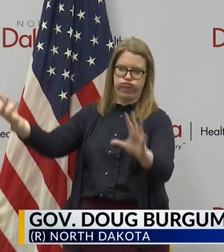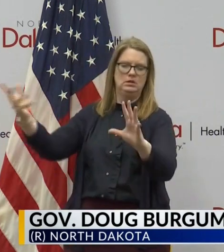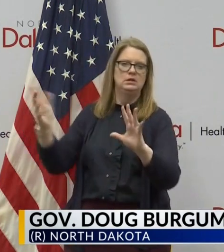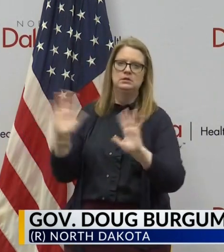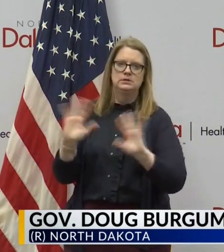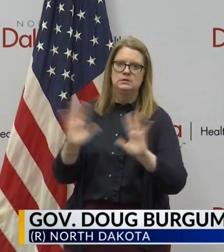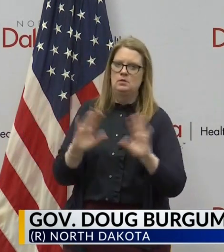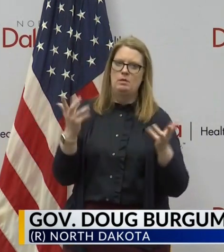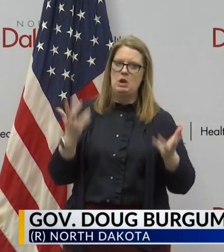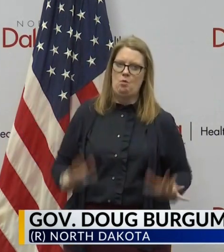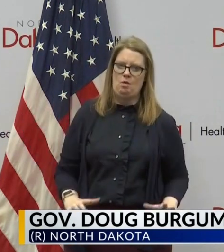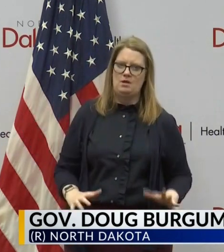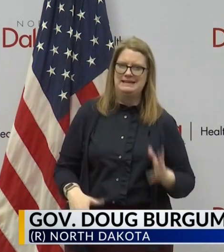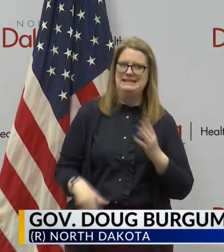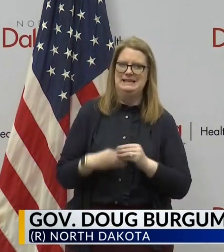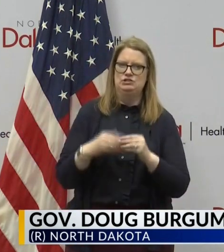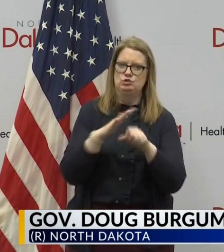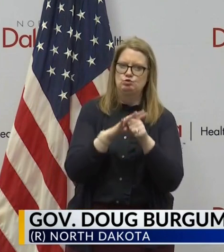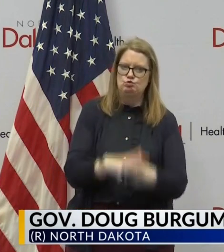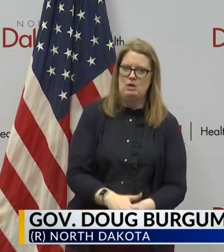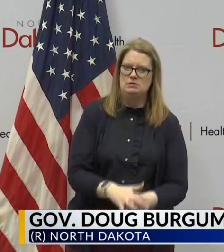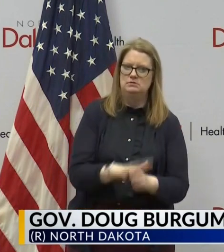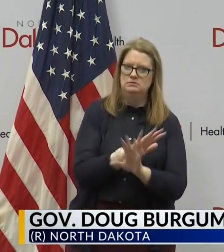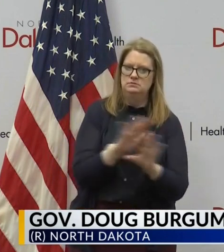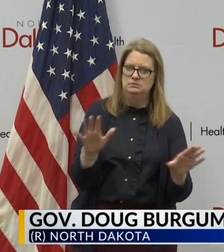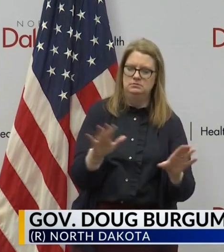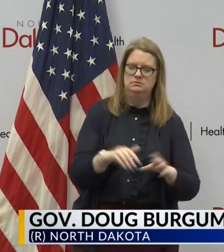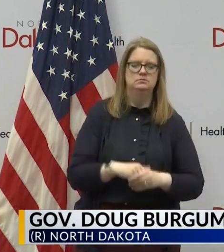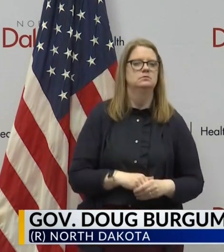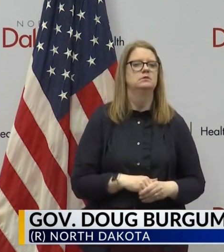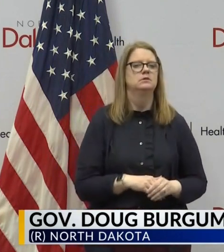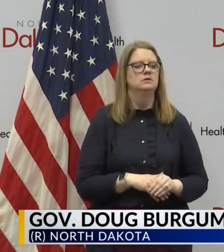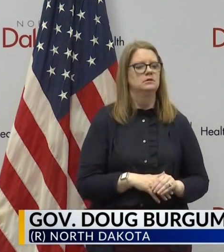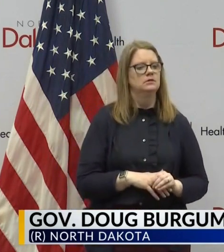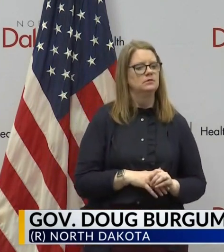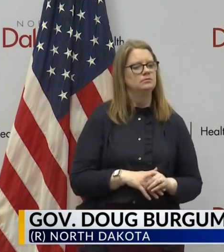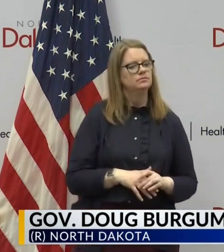NORTH DAKOTANS, SO LET'S WORK TOGETHER TO PREVENT WILDFIRES